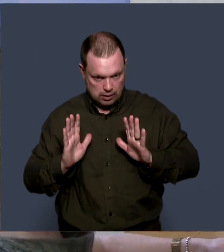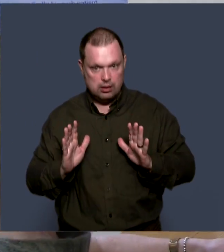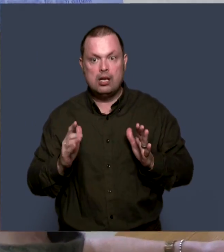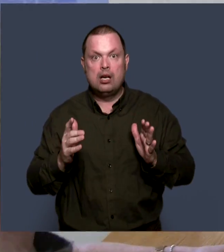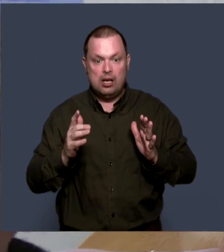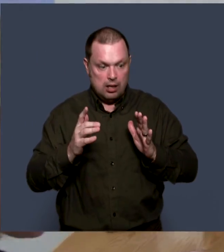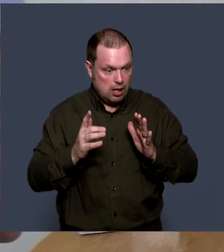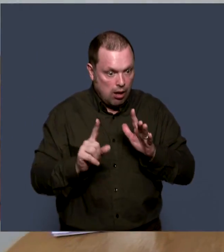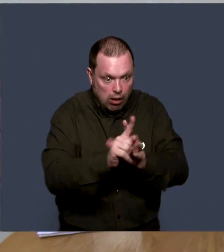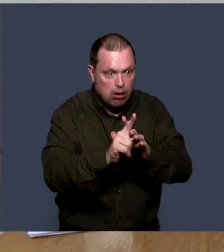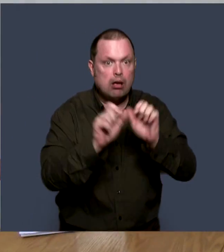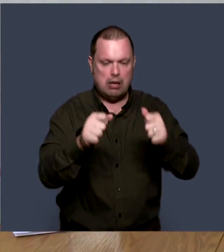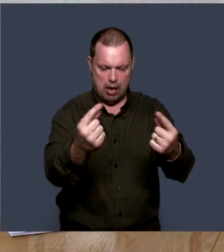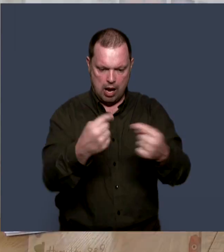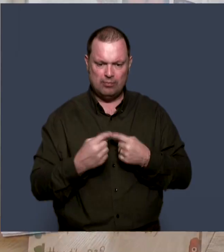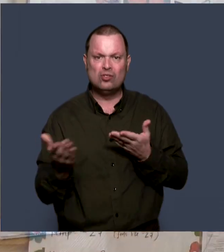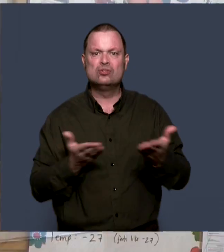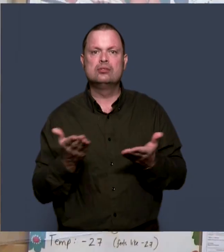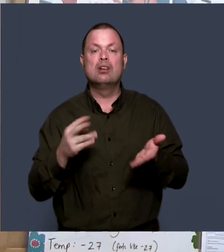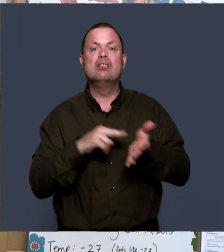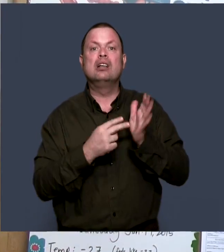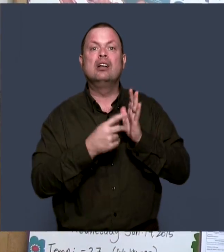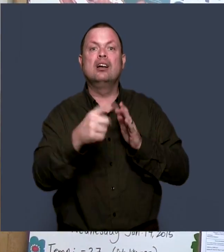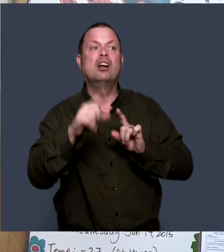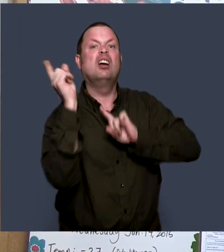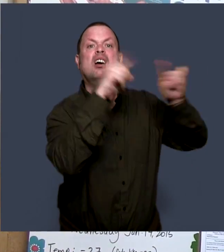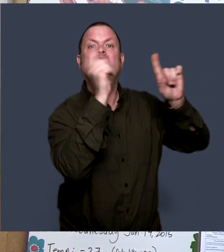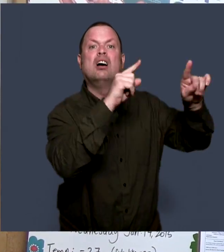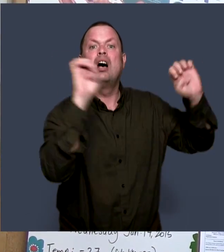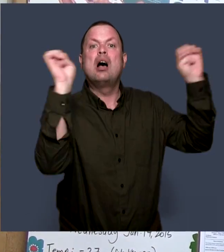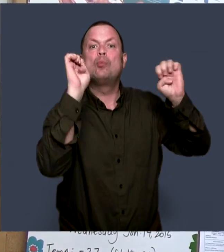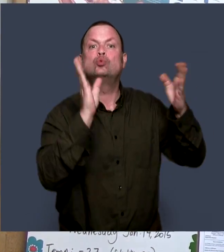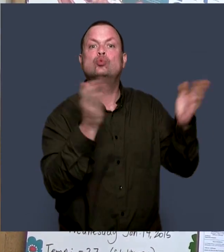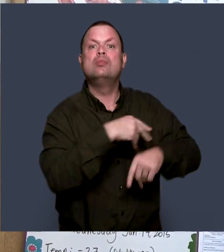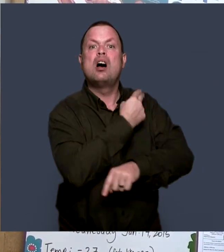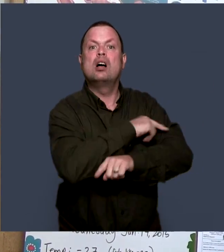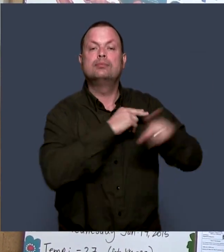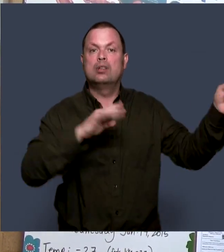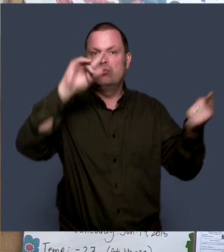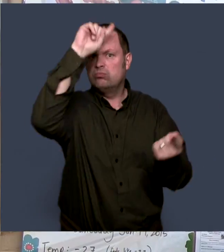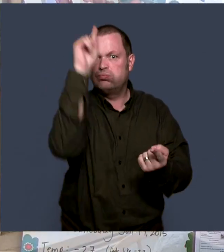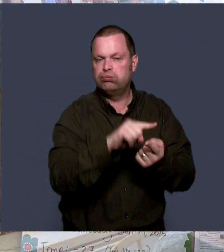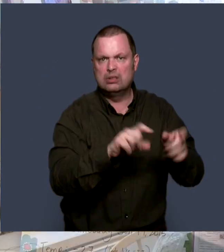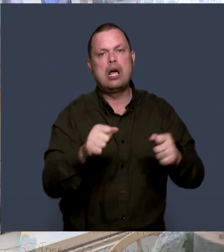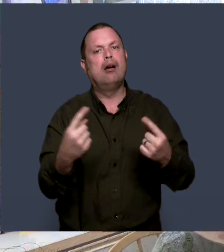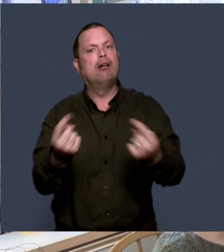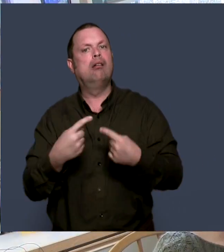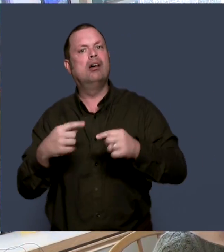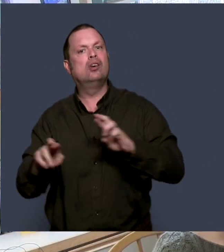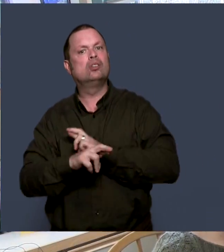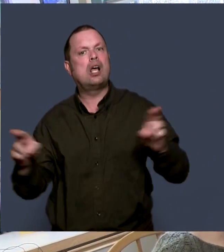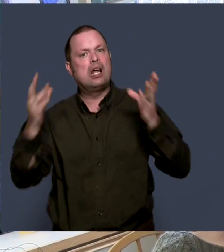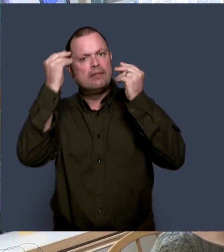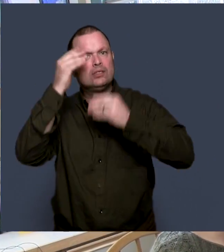That, therefore, will then help decrease emerg visits because these clients will know what to do. They won’t have to go to emerg 'cause they're unsure